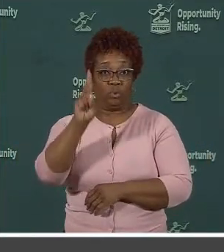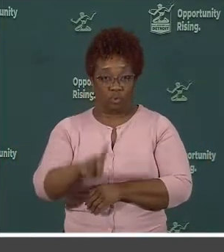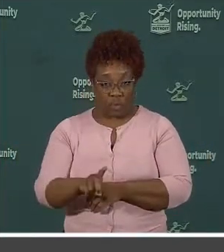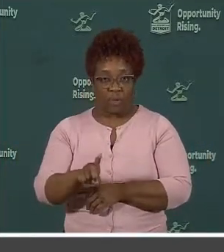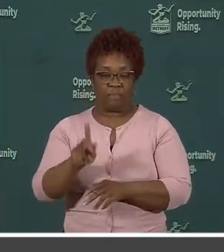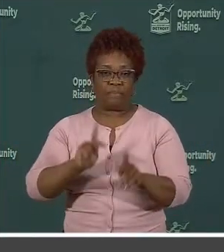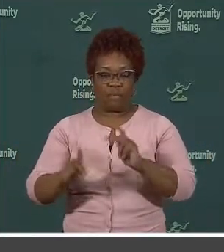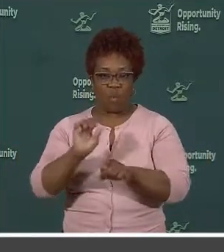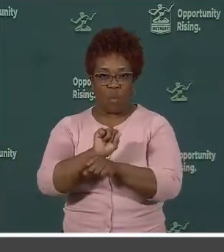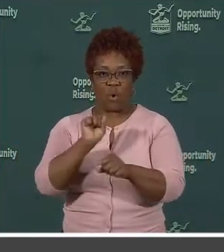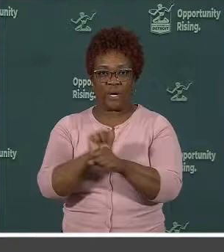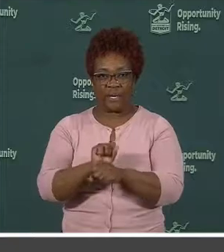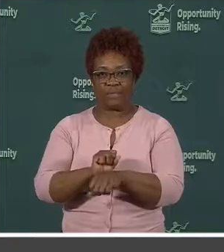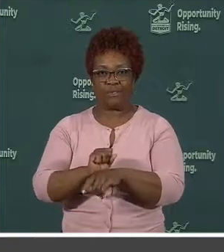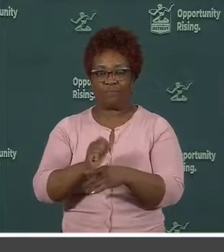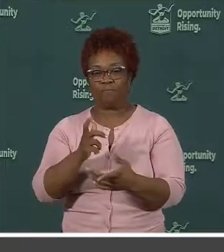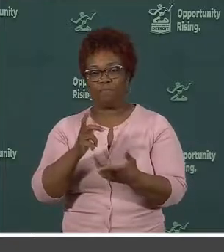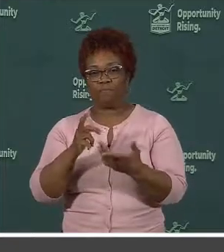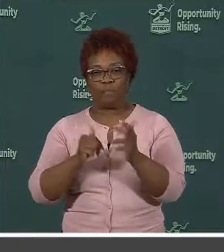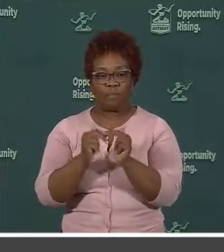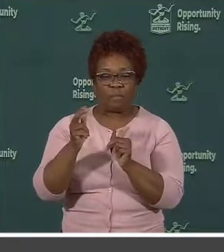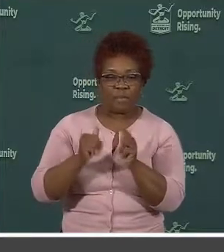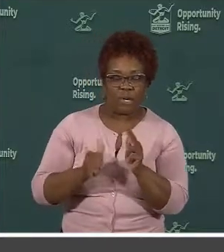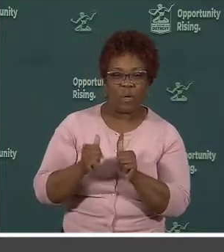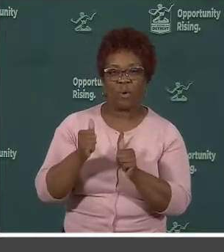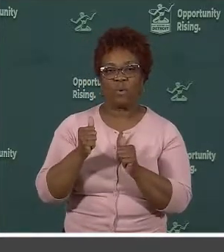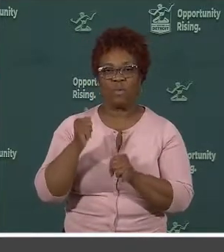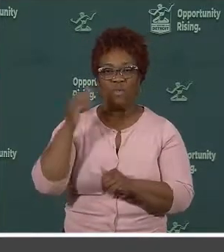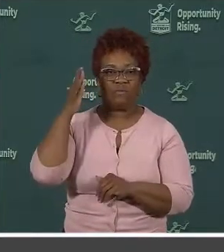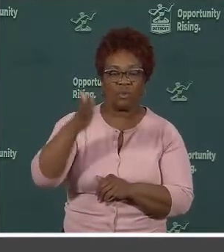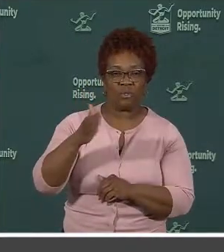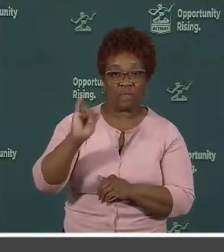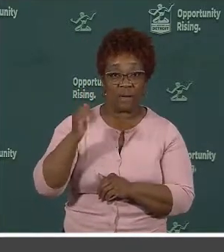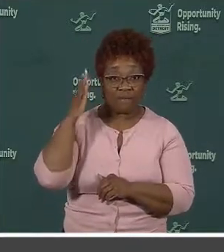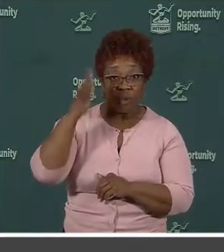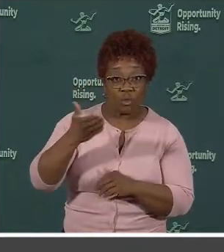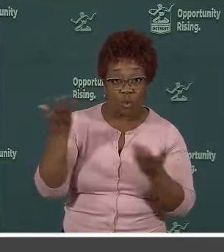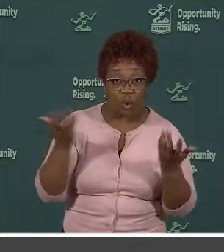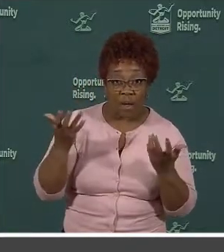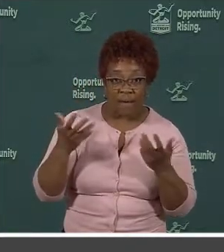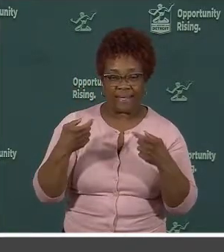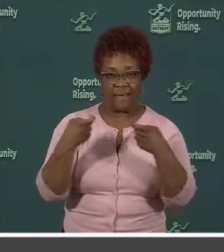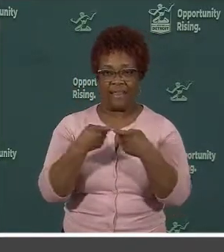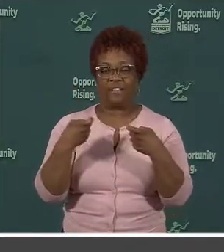KNOW IS ALL ELECTRIC PLANTS LIKE THIS ONE PRODUCED THE EVS THAT ARE HELPING US TRANSFORM